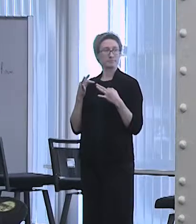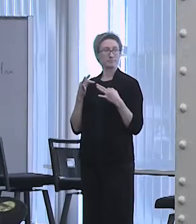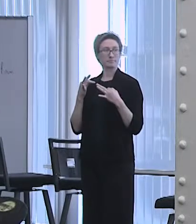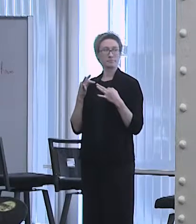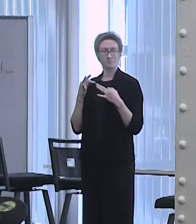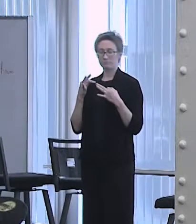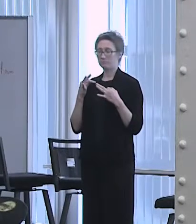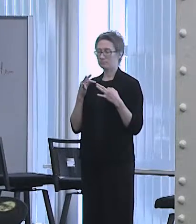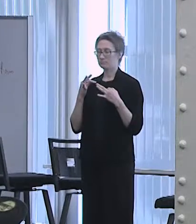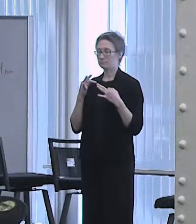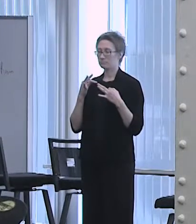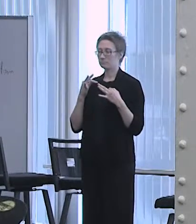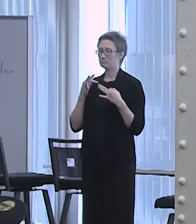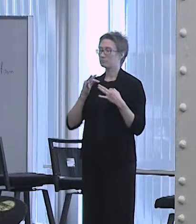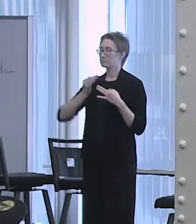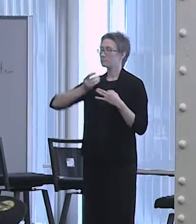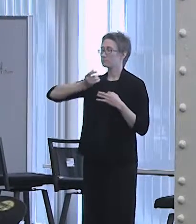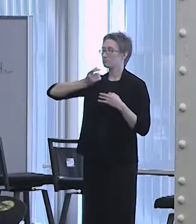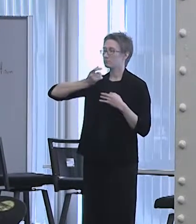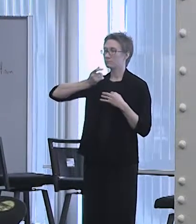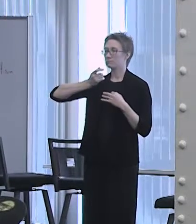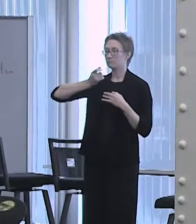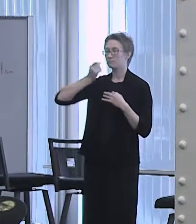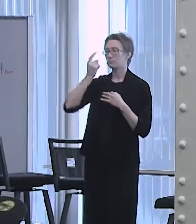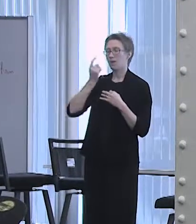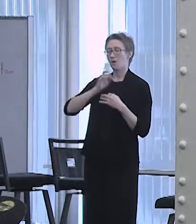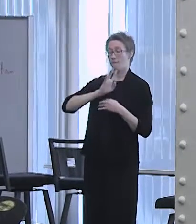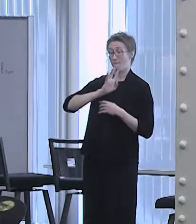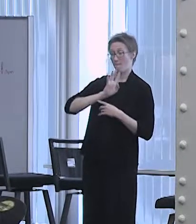from about the age of four, to about 10 or 11.